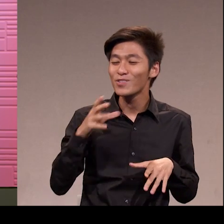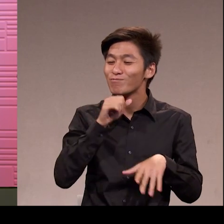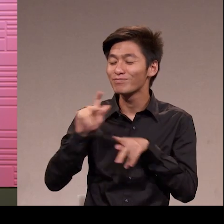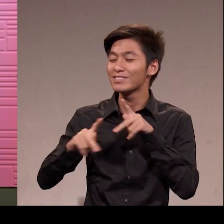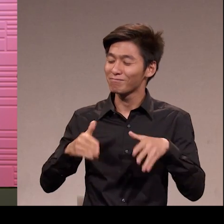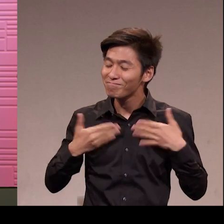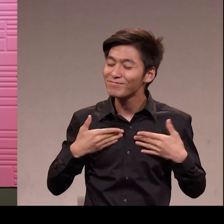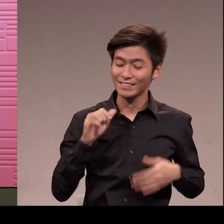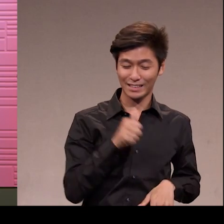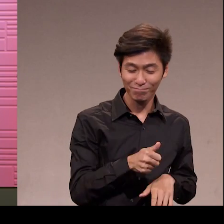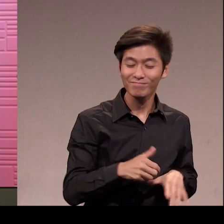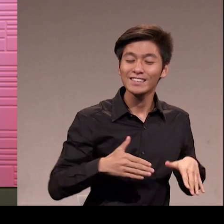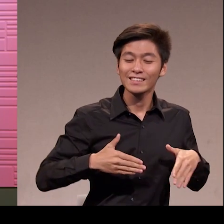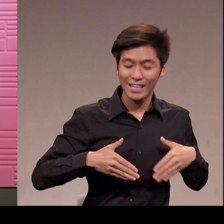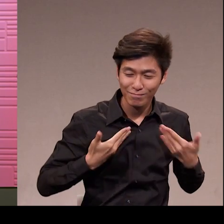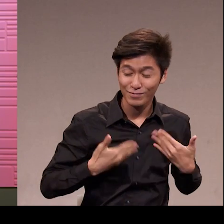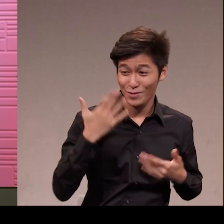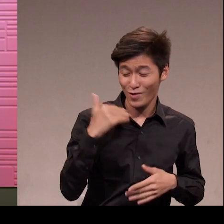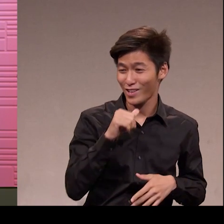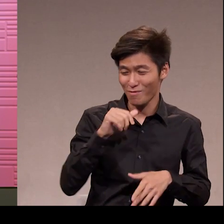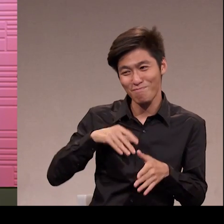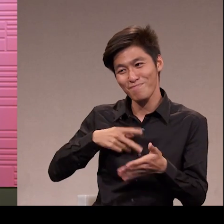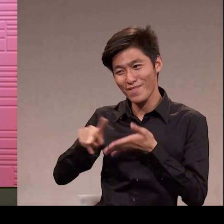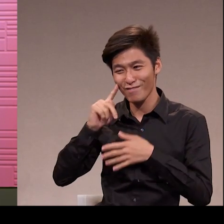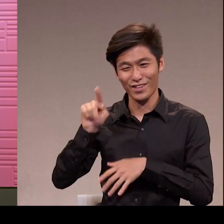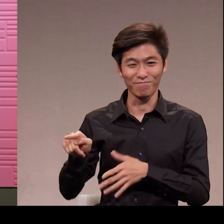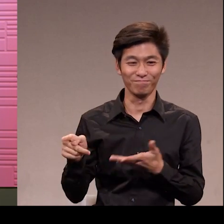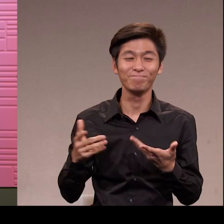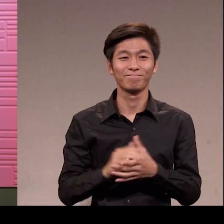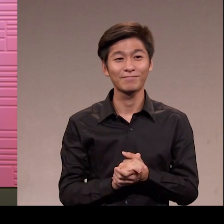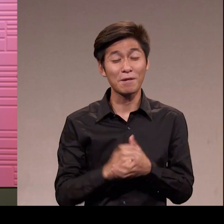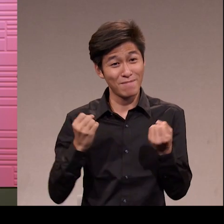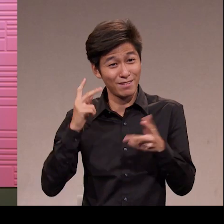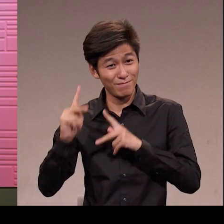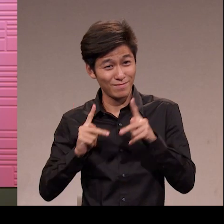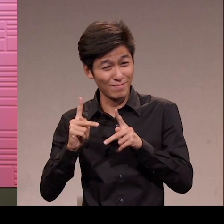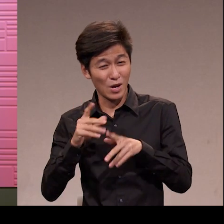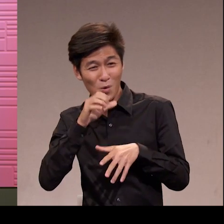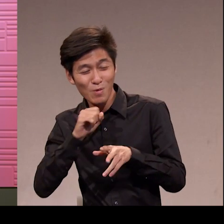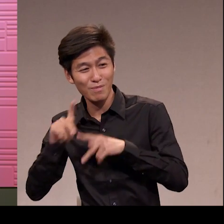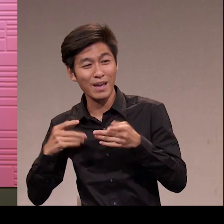Some of the pioneers may not have used the card yet but they have it and they have the peace of mind.